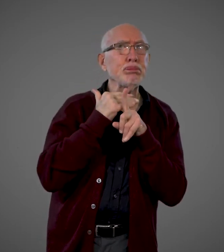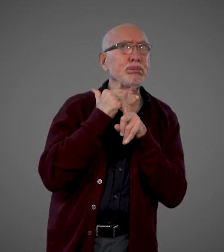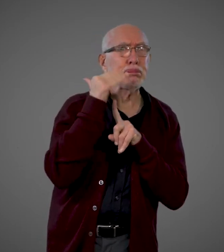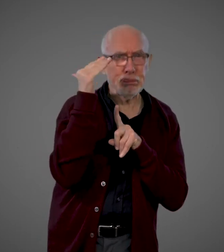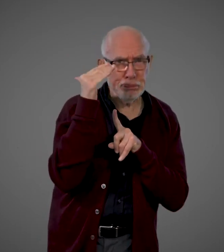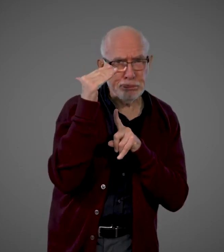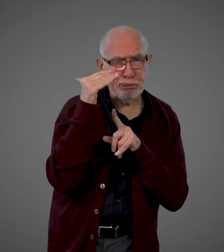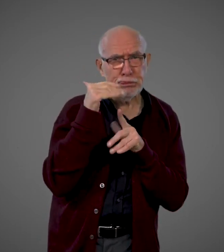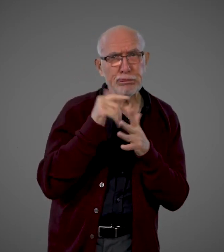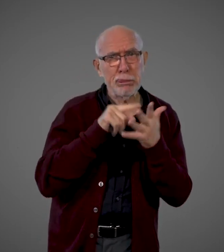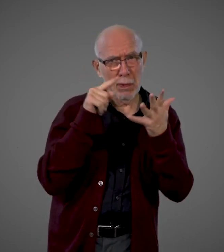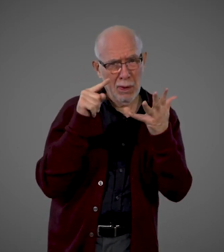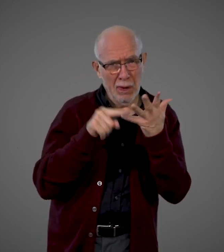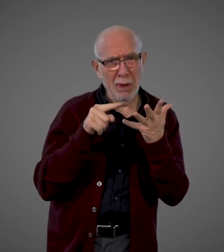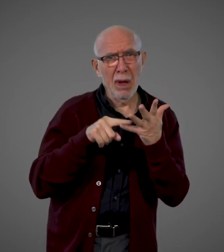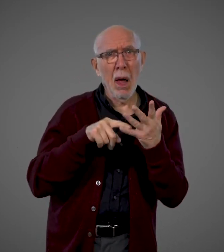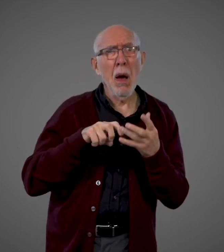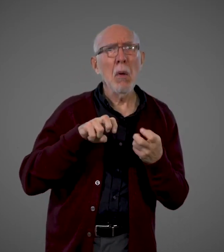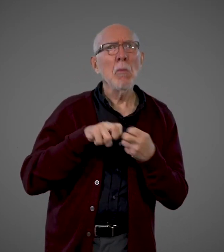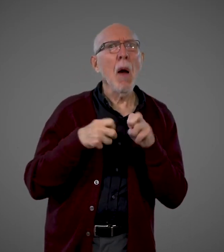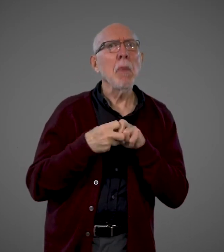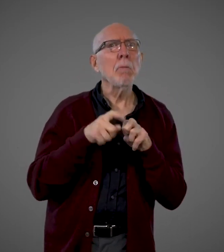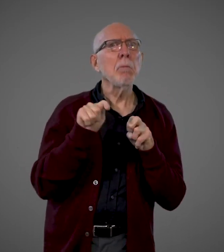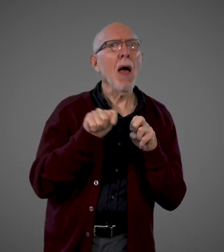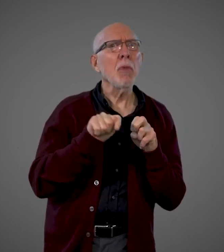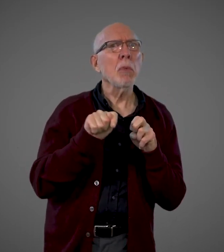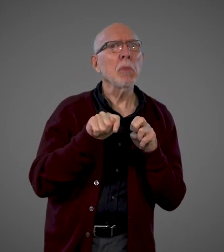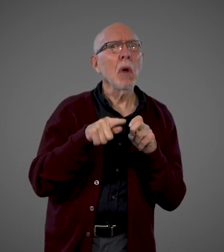You have problems going to the bathroom,